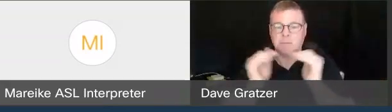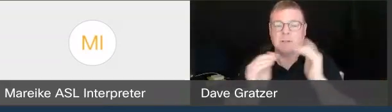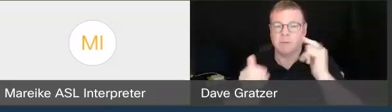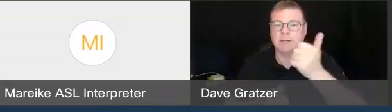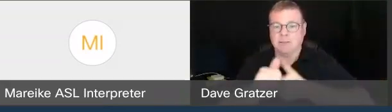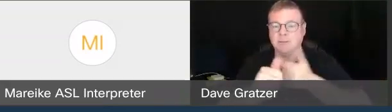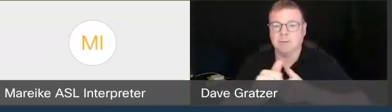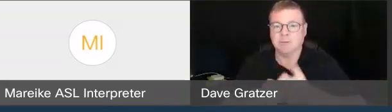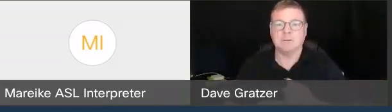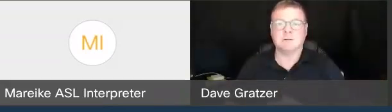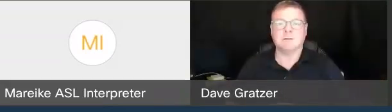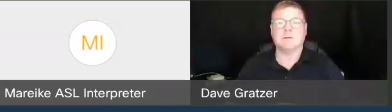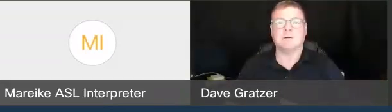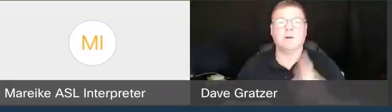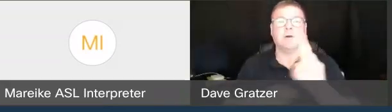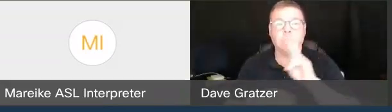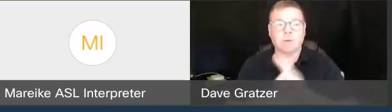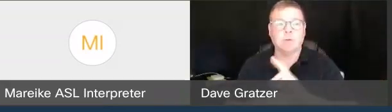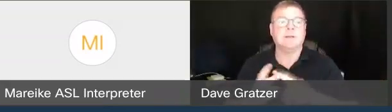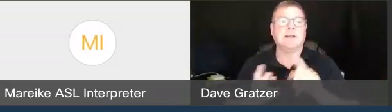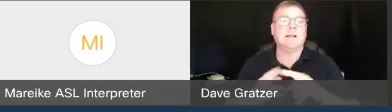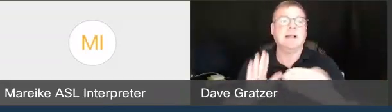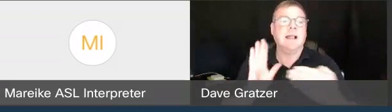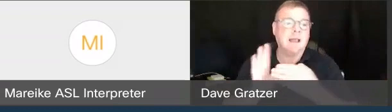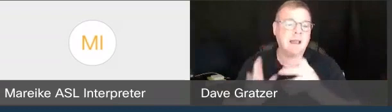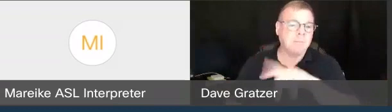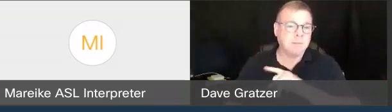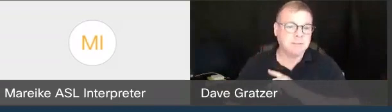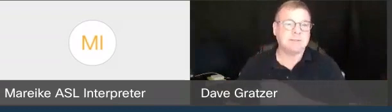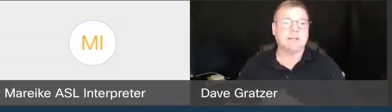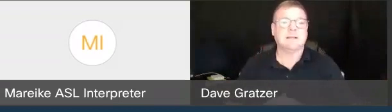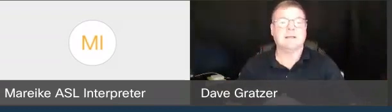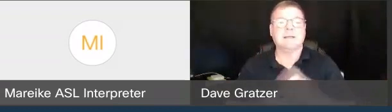risks of substance use, antisocial personality traits, kind of a dysfunctional family history,